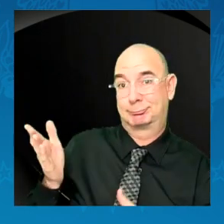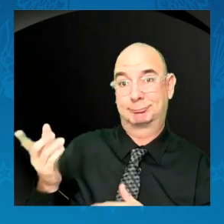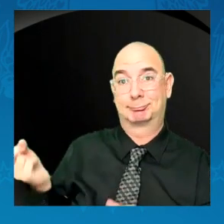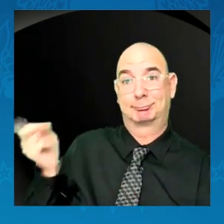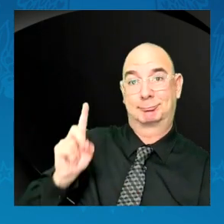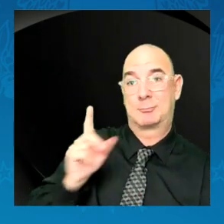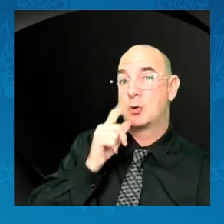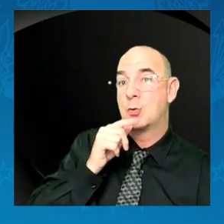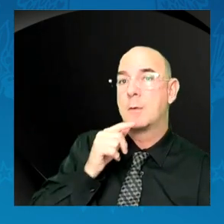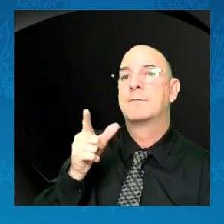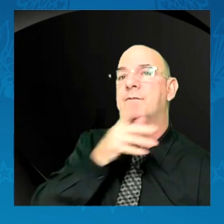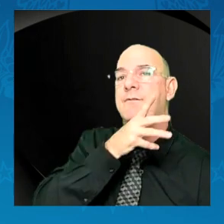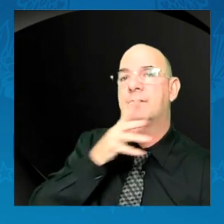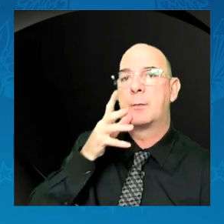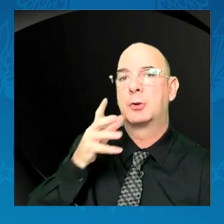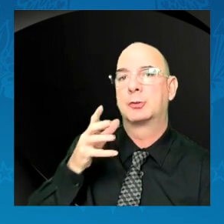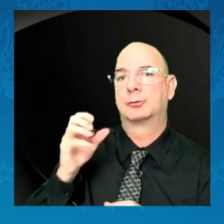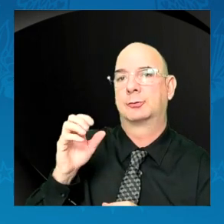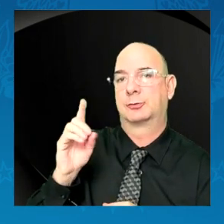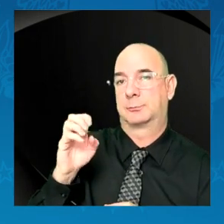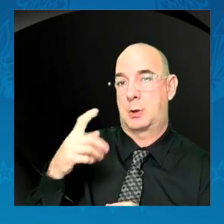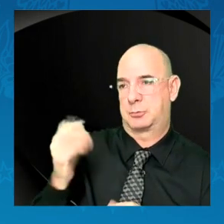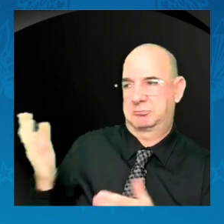if you could talk a bit about how our activity in space